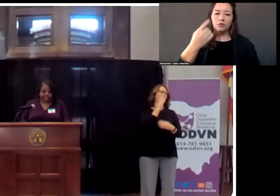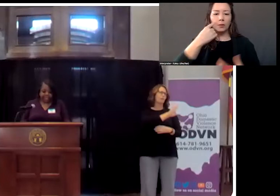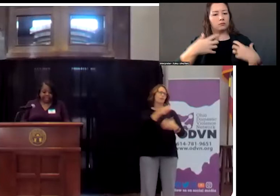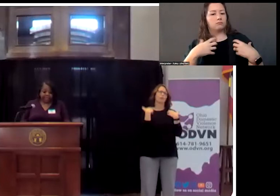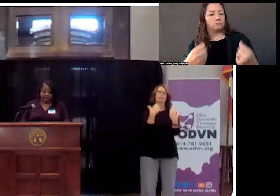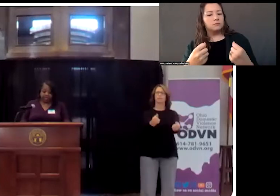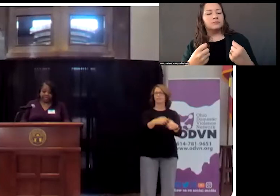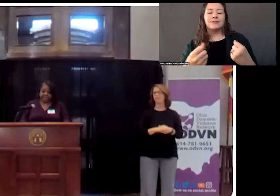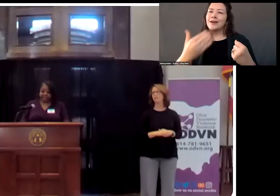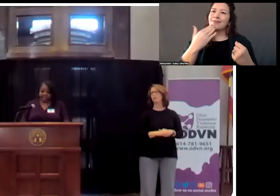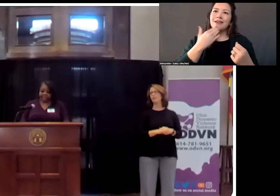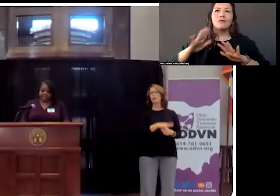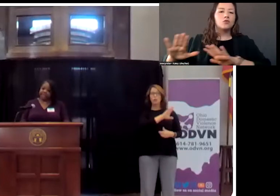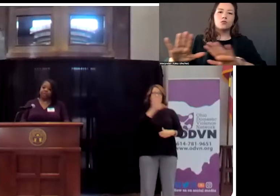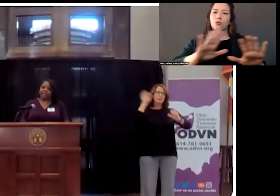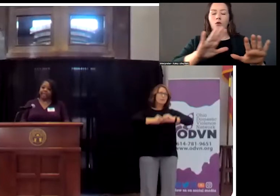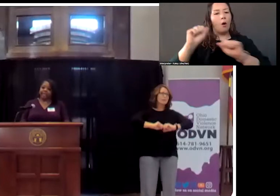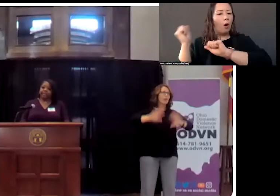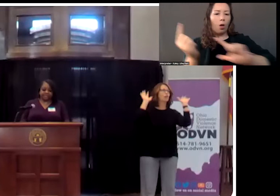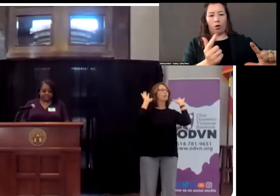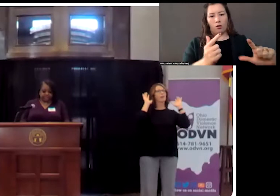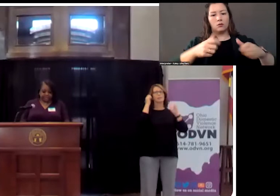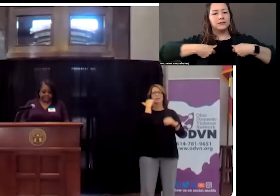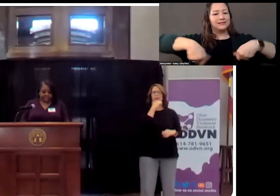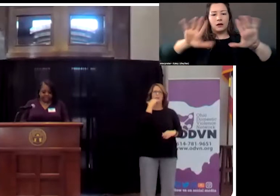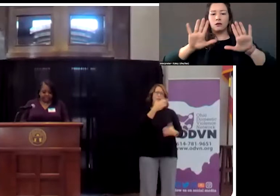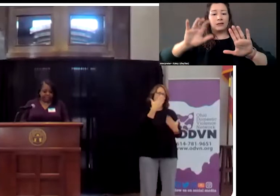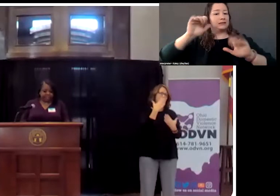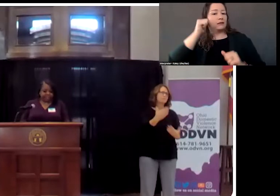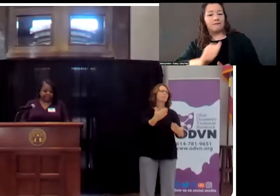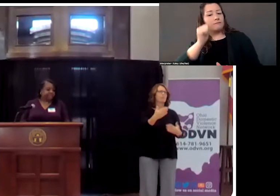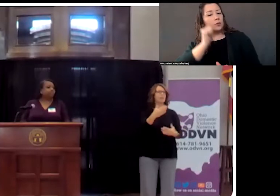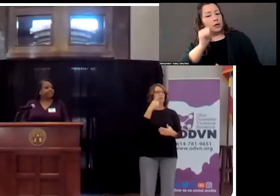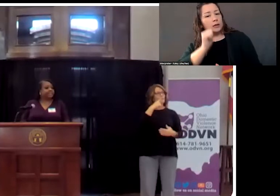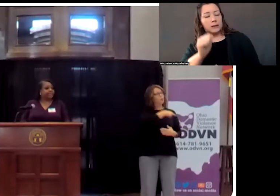Thank you for all the sacrifices that you made every single day for the survivors that we serve